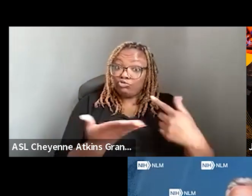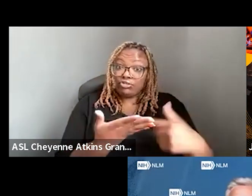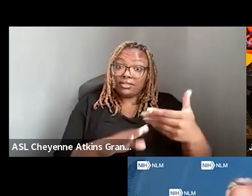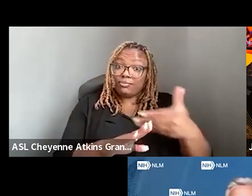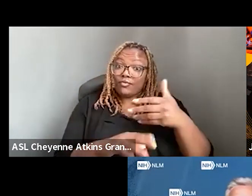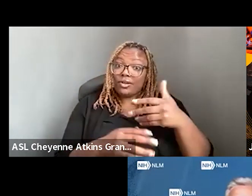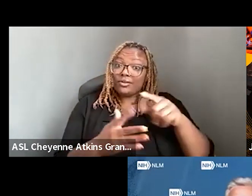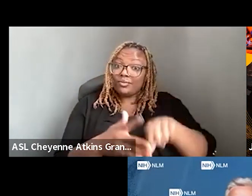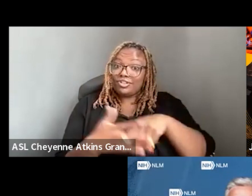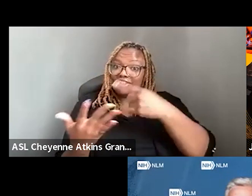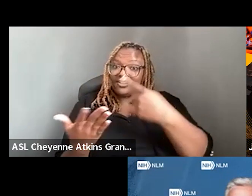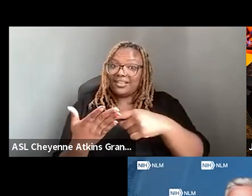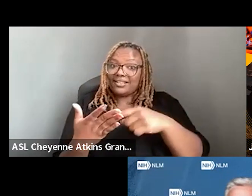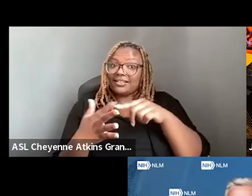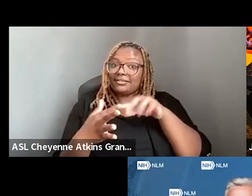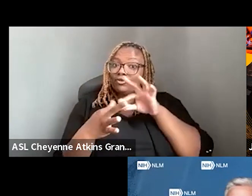of the questions that came in for SciENcv?